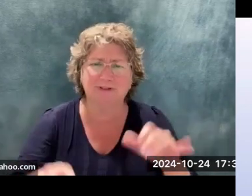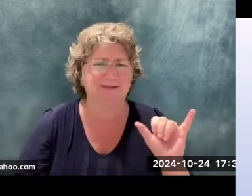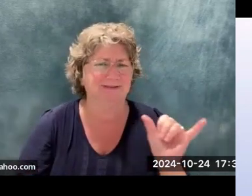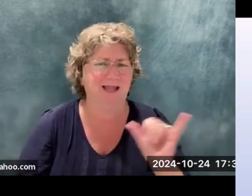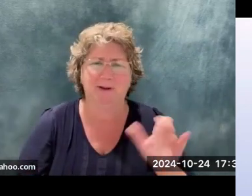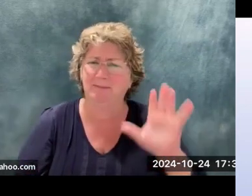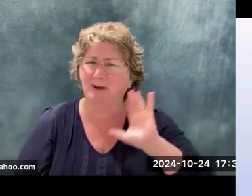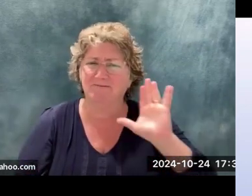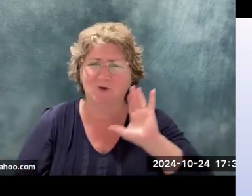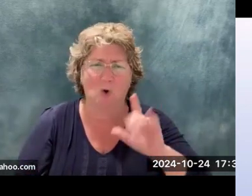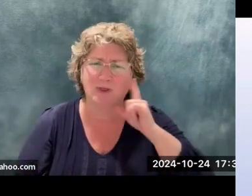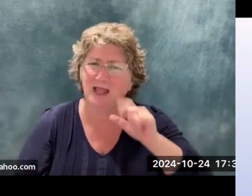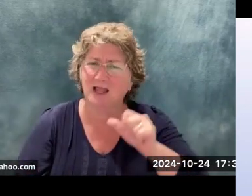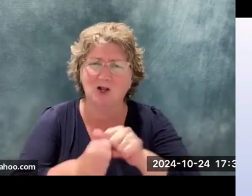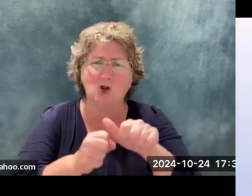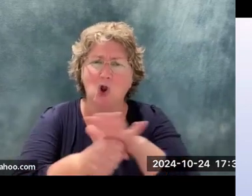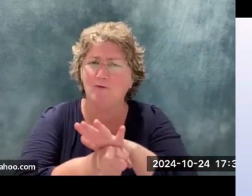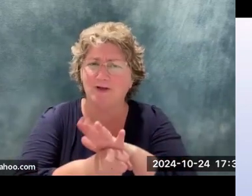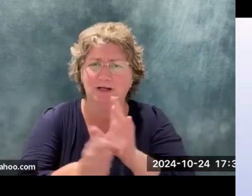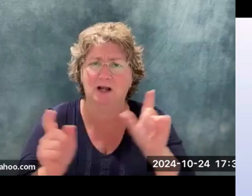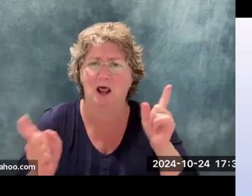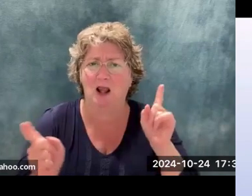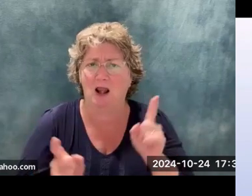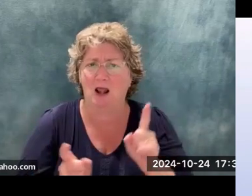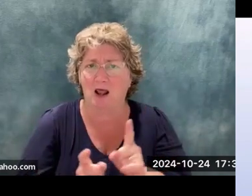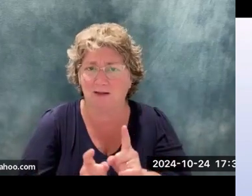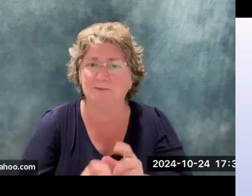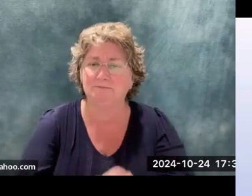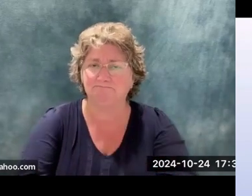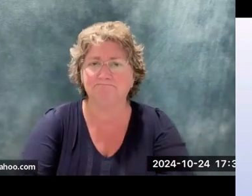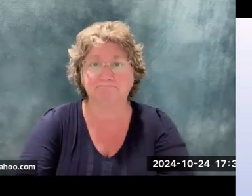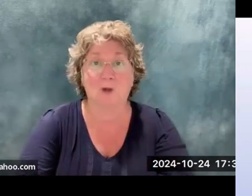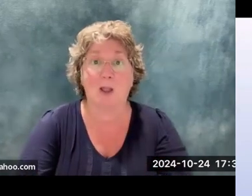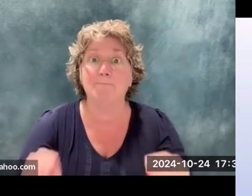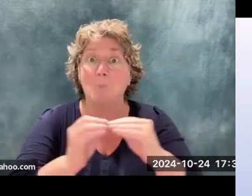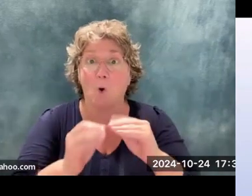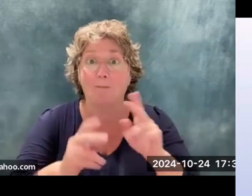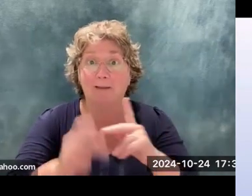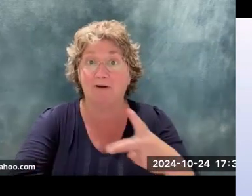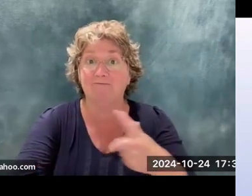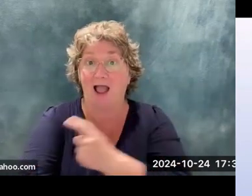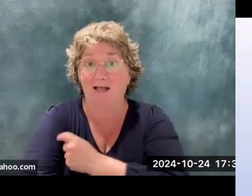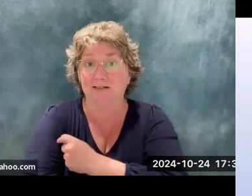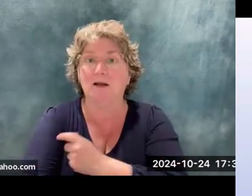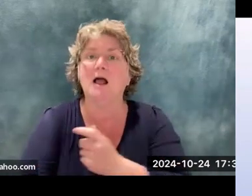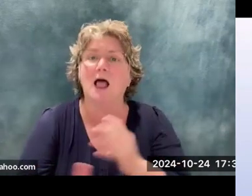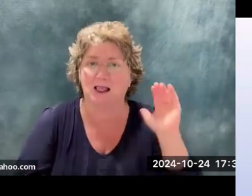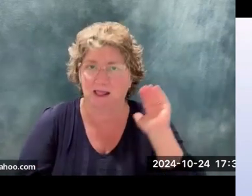The more children who are vaccinated, the fewer children are going to get sick. Risk for the aged remains high. And we